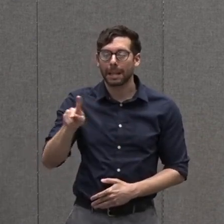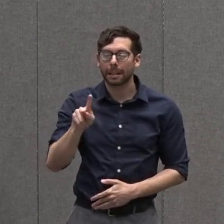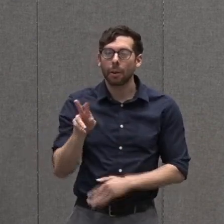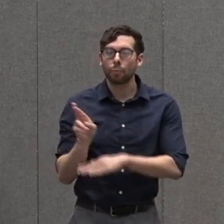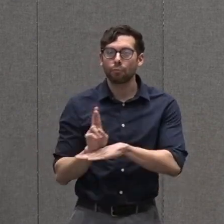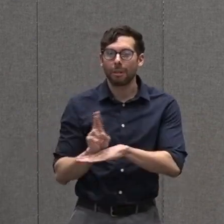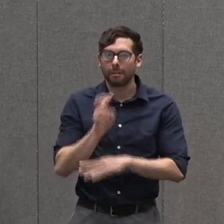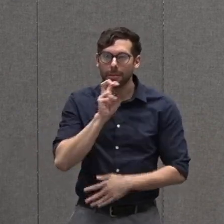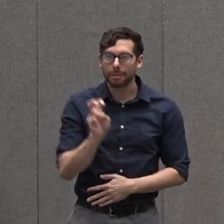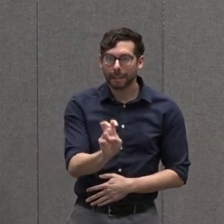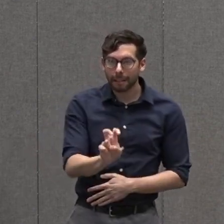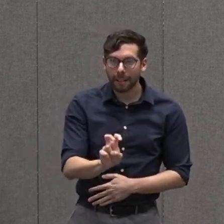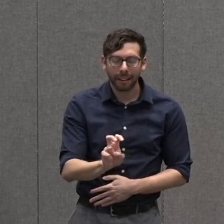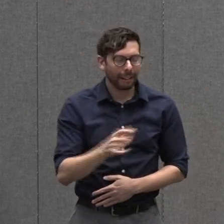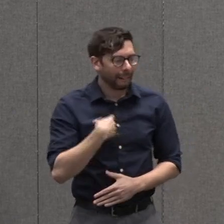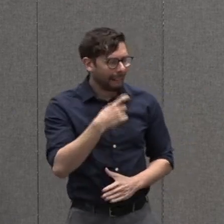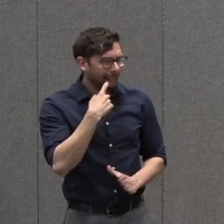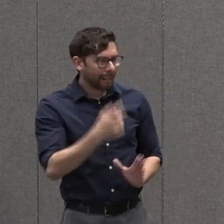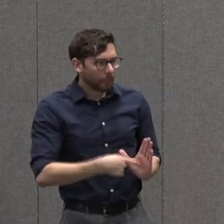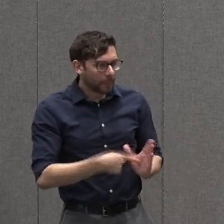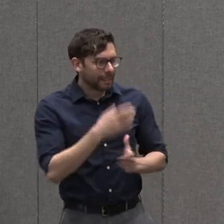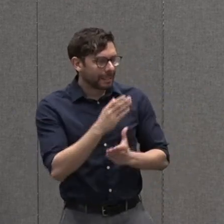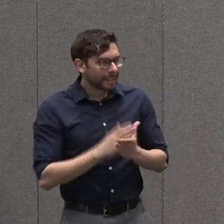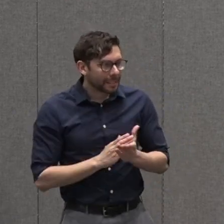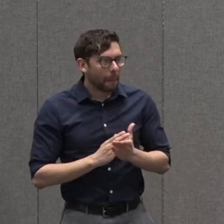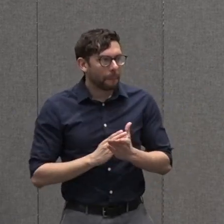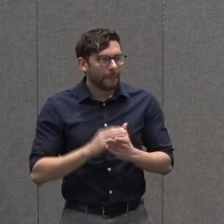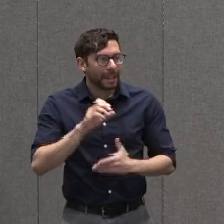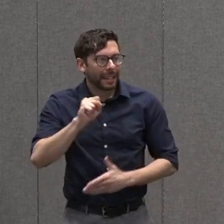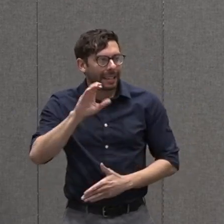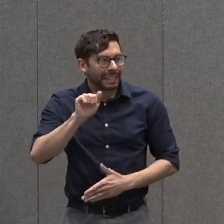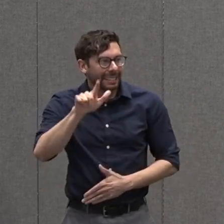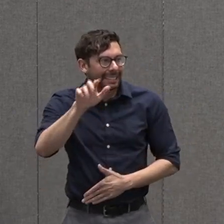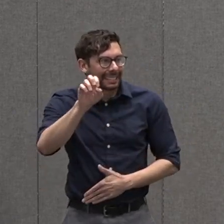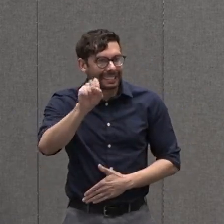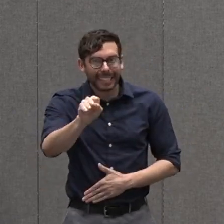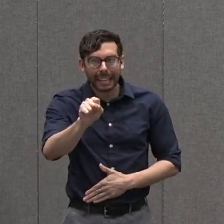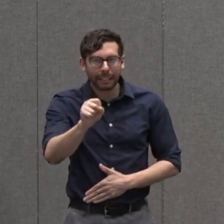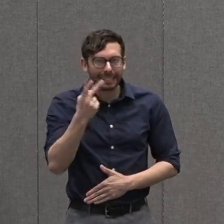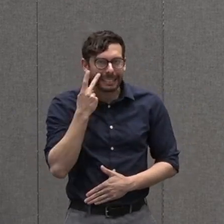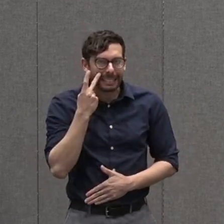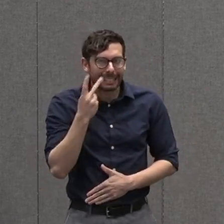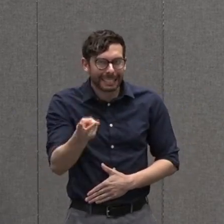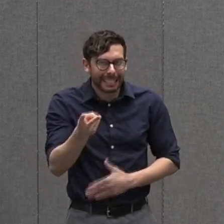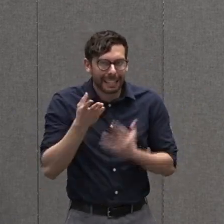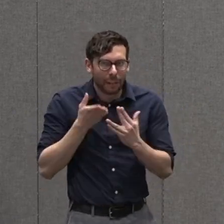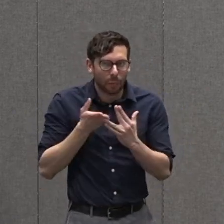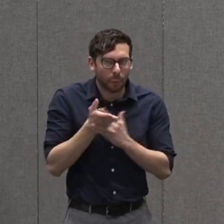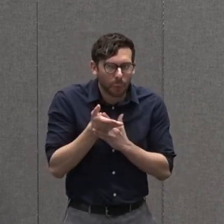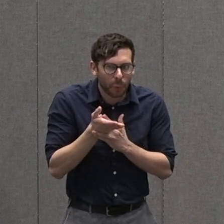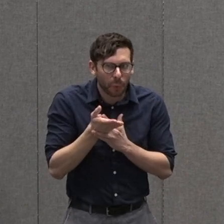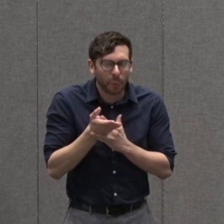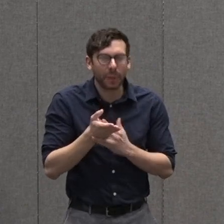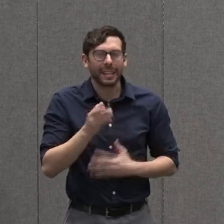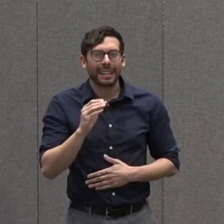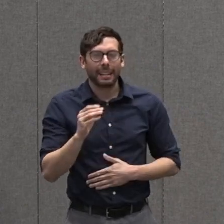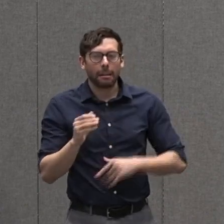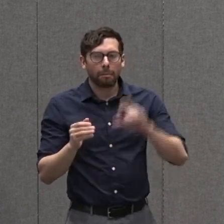some of the little scales here, are almost transparent. I can see my hand through the little scales, here.